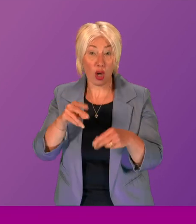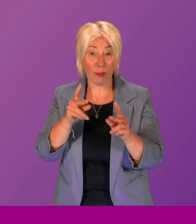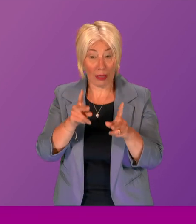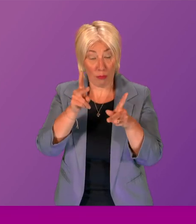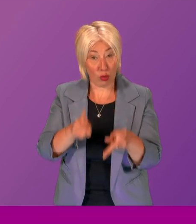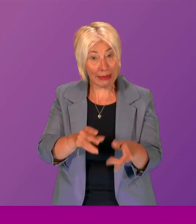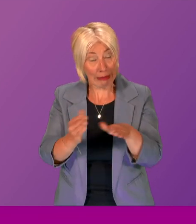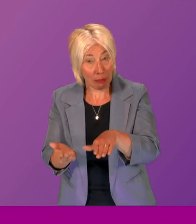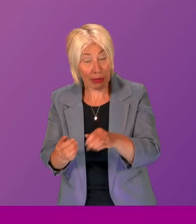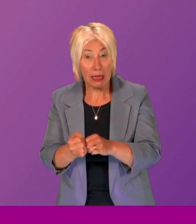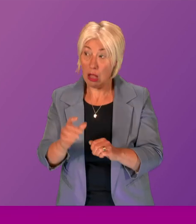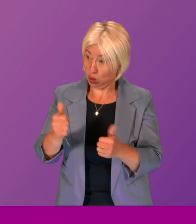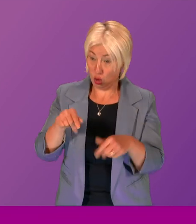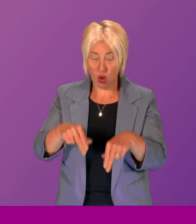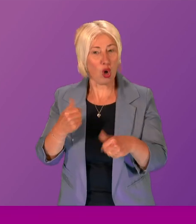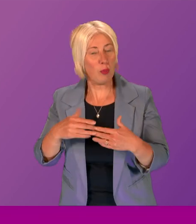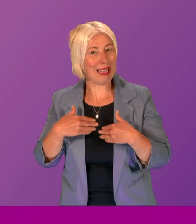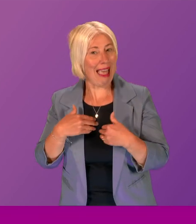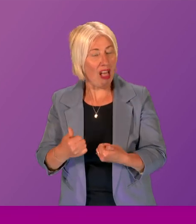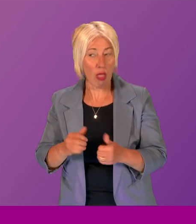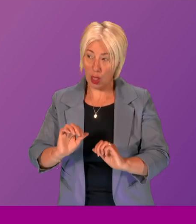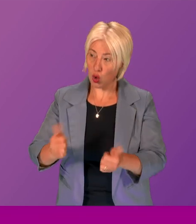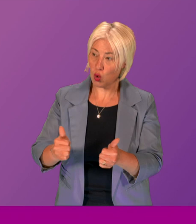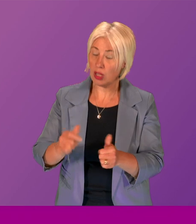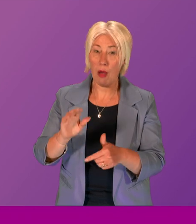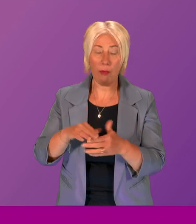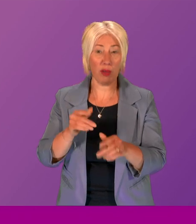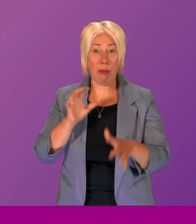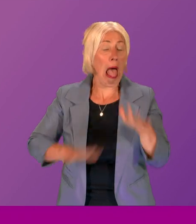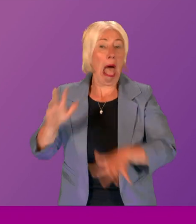well-behaved dogs have been put down as a result of knee-jerk UK legislation, following horrendous,